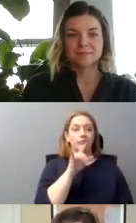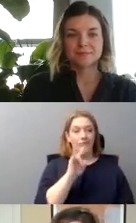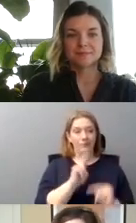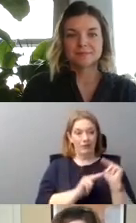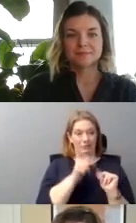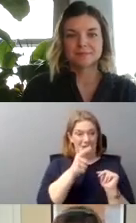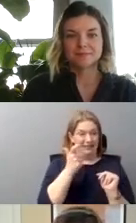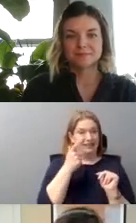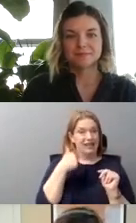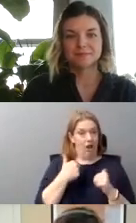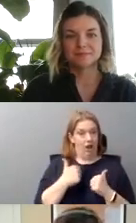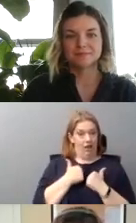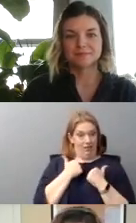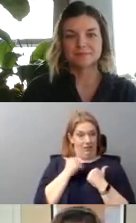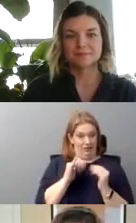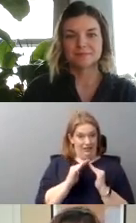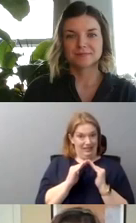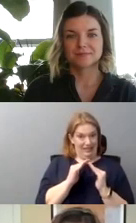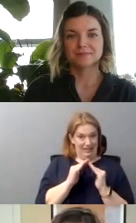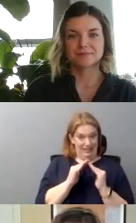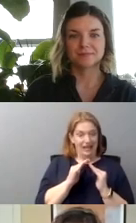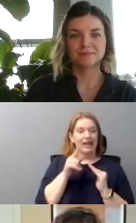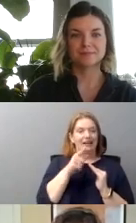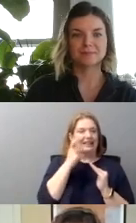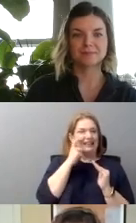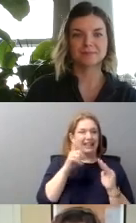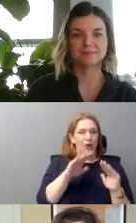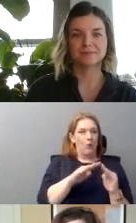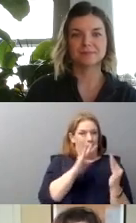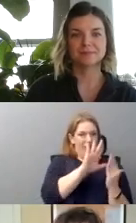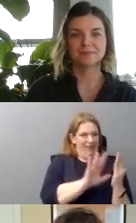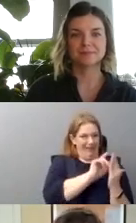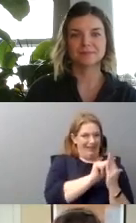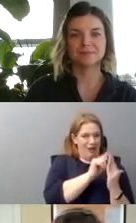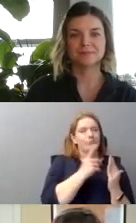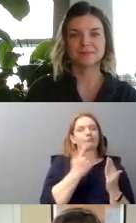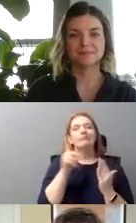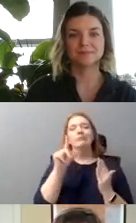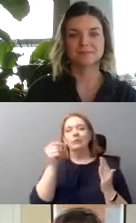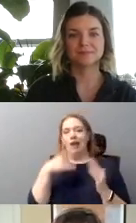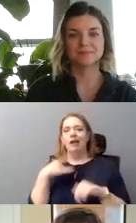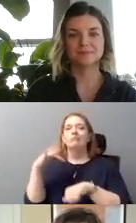opened when I lived in this city, and which I revisited in 2018. Designed by Mario Botta,